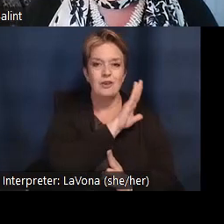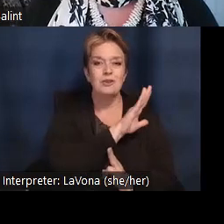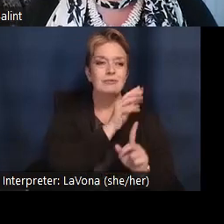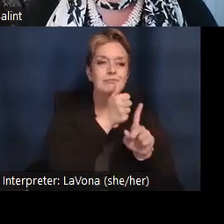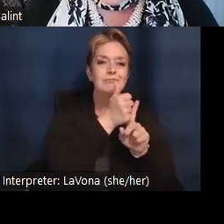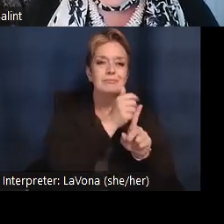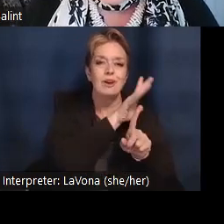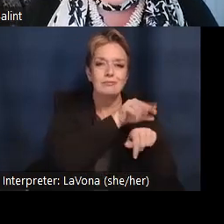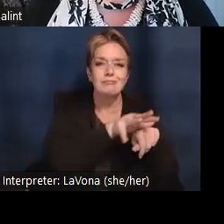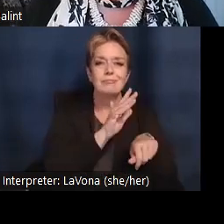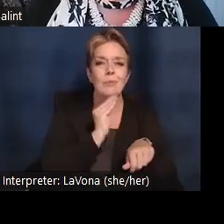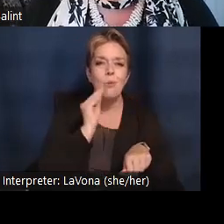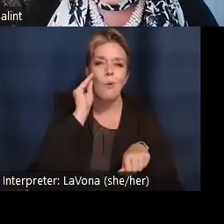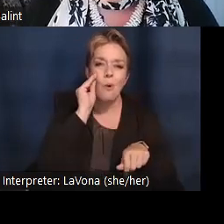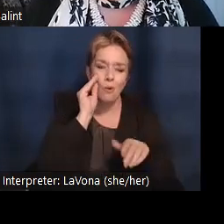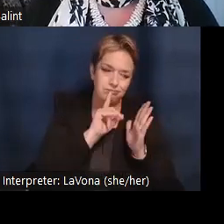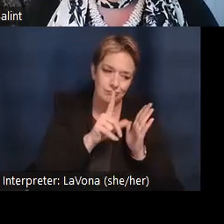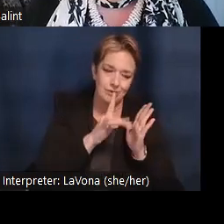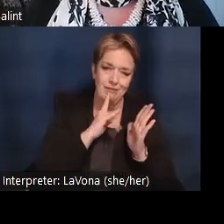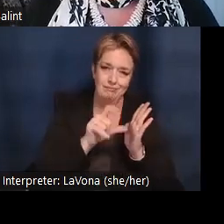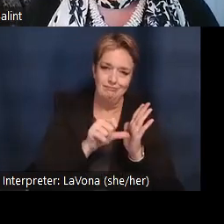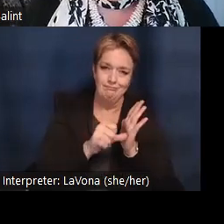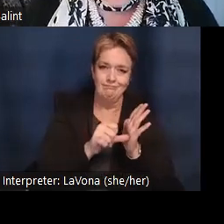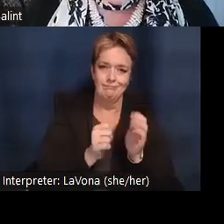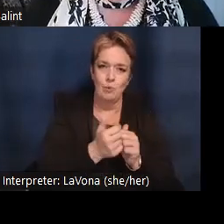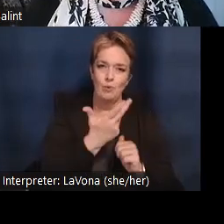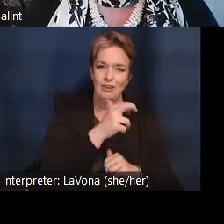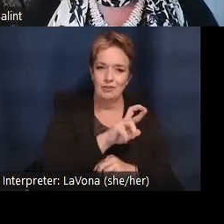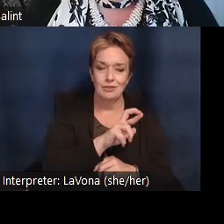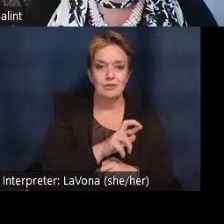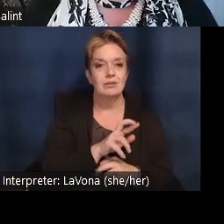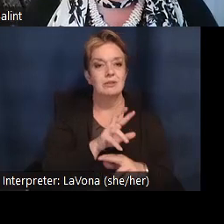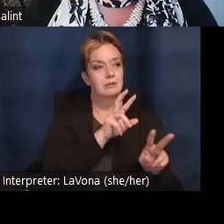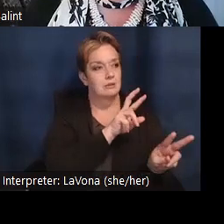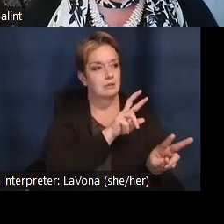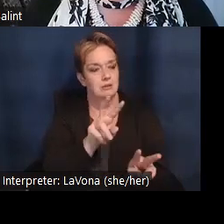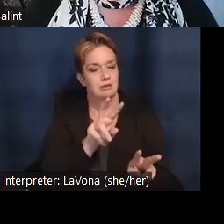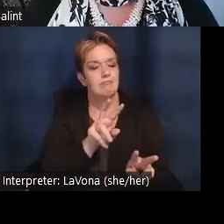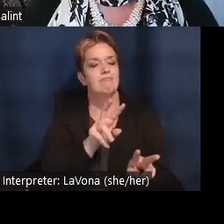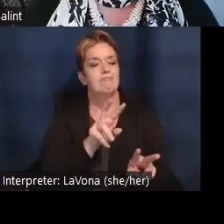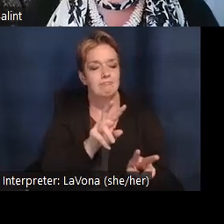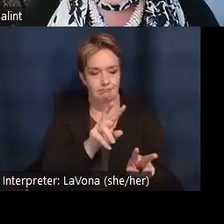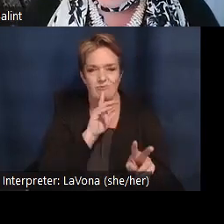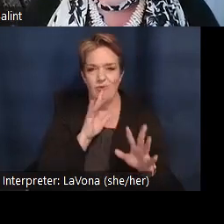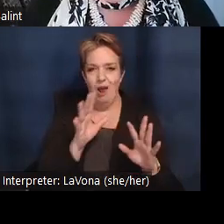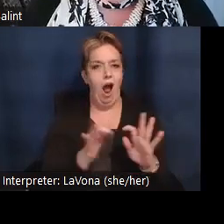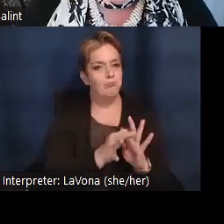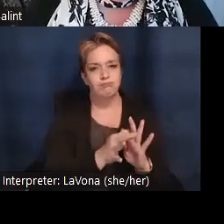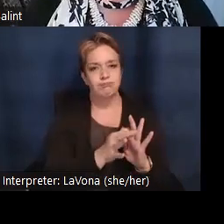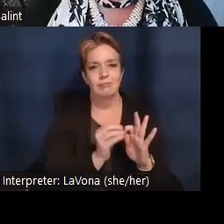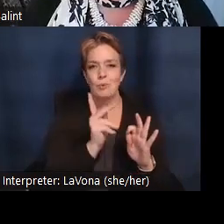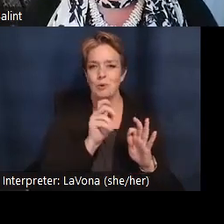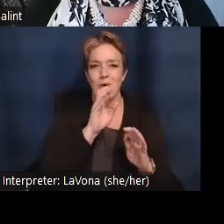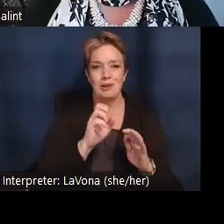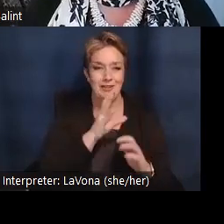This place– these views– have become synonymous with O'Keeffe and her art, but there is always more to learn.